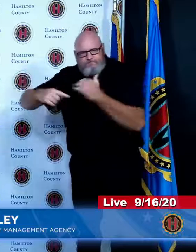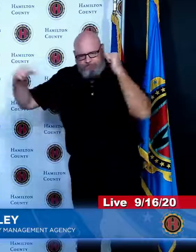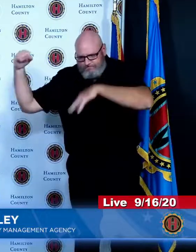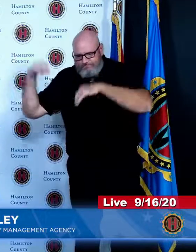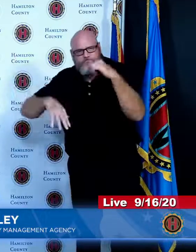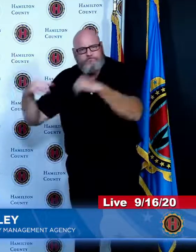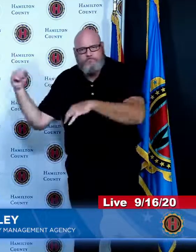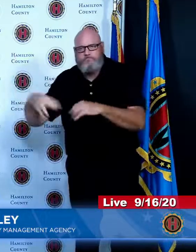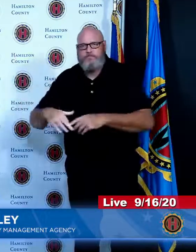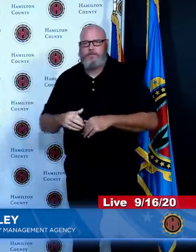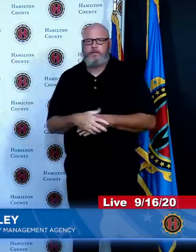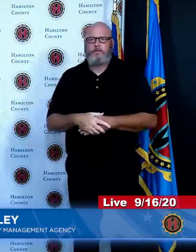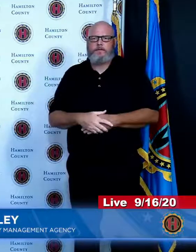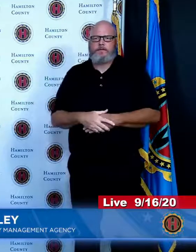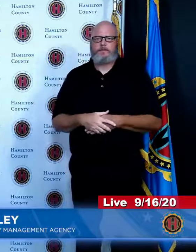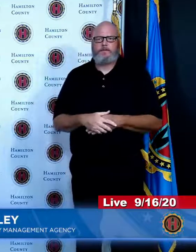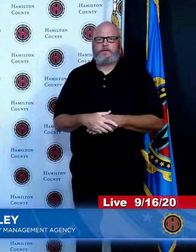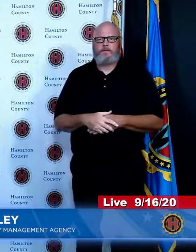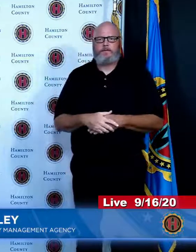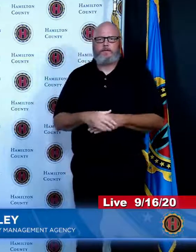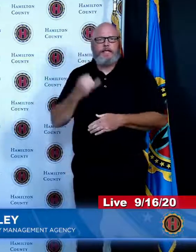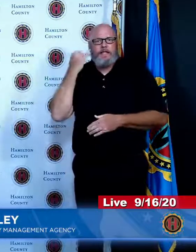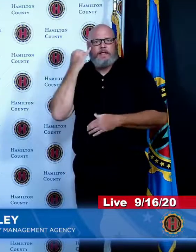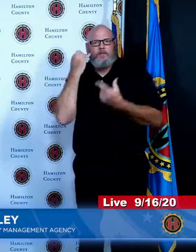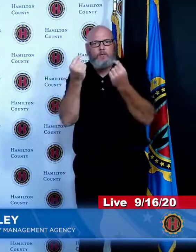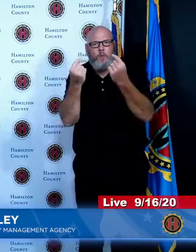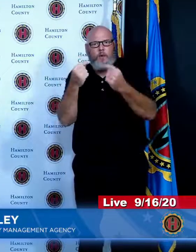security all those kinds of things to make sure